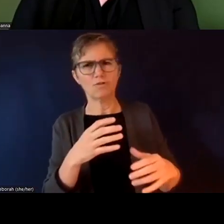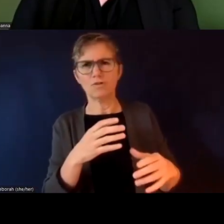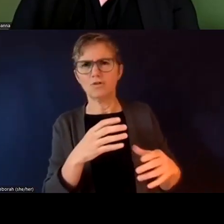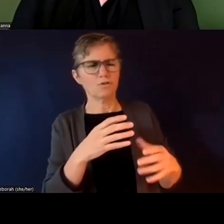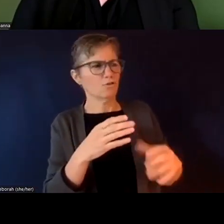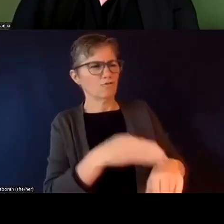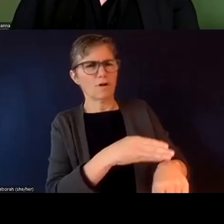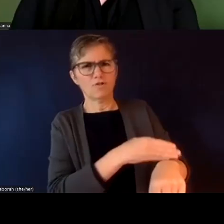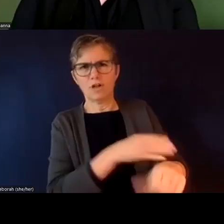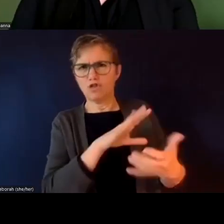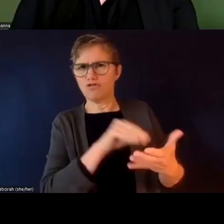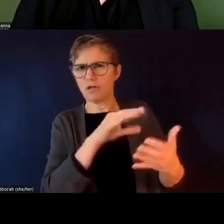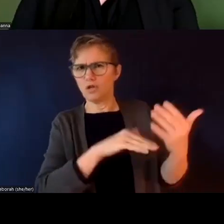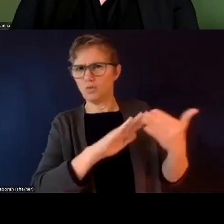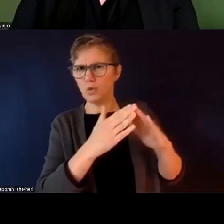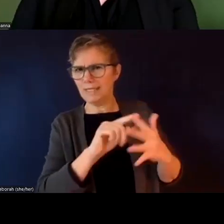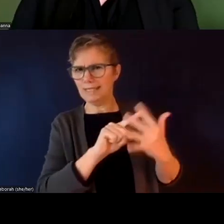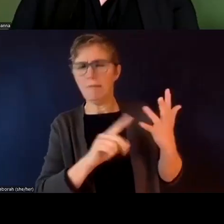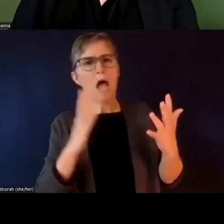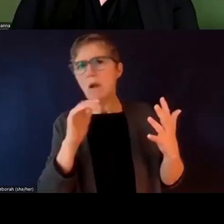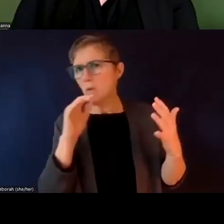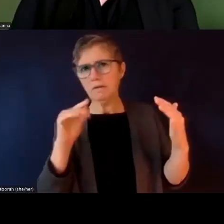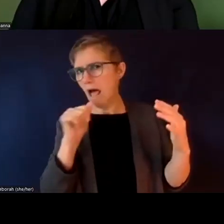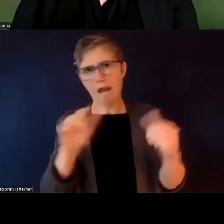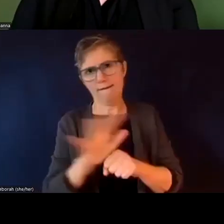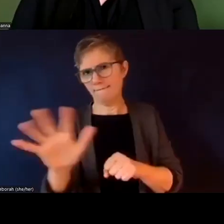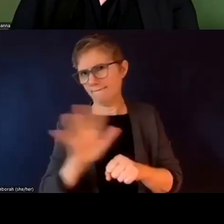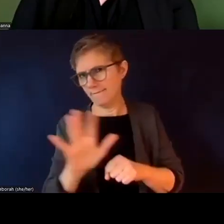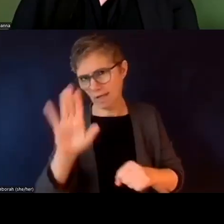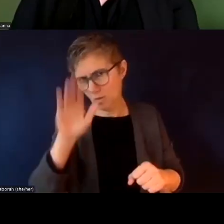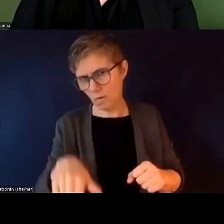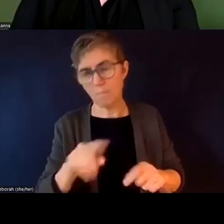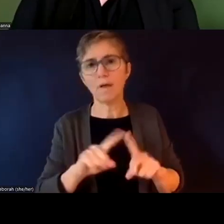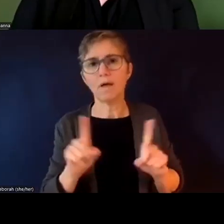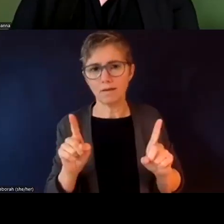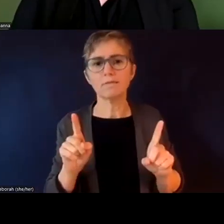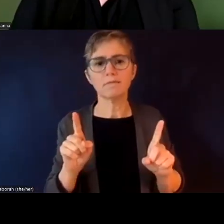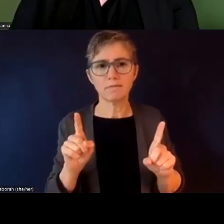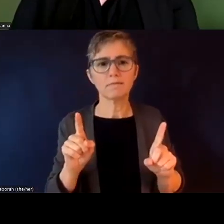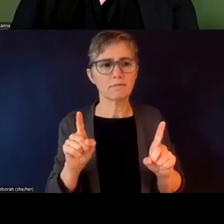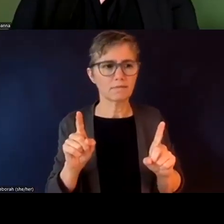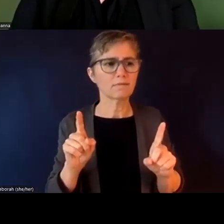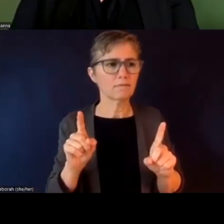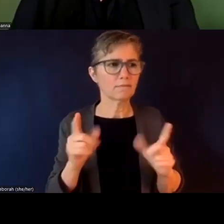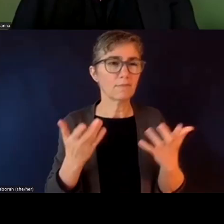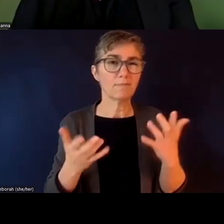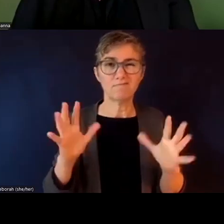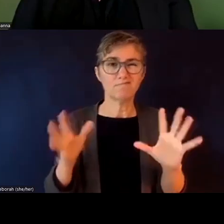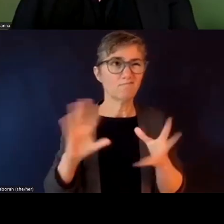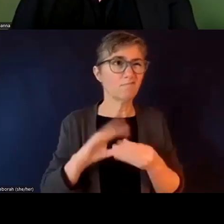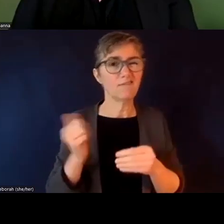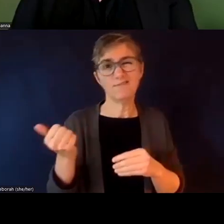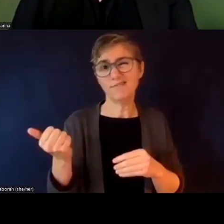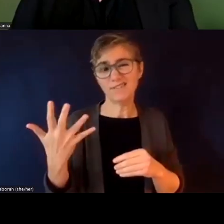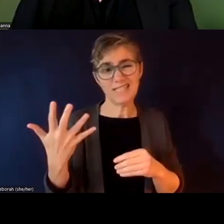are. It isn’t equitable, I know that, but there is probably about maybe 15. I think I'm kind of